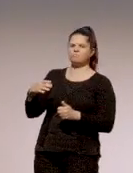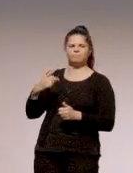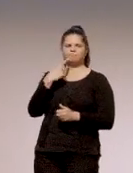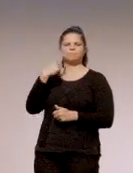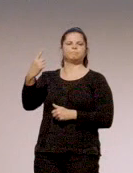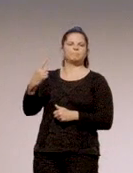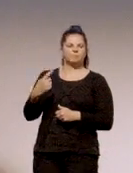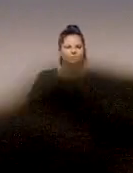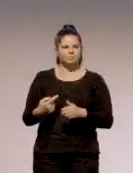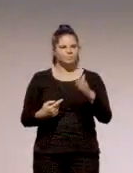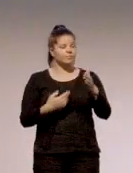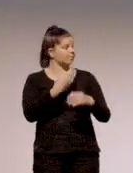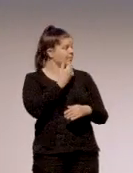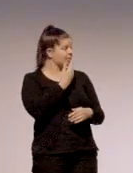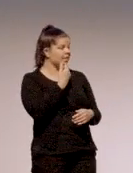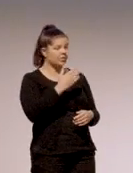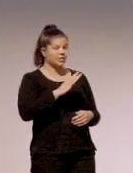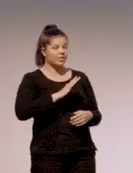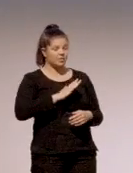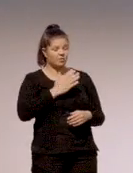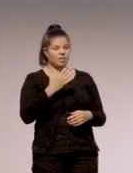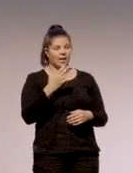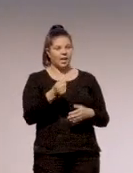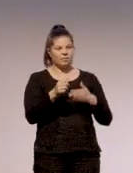Interestingly enough, we've actually got leadership buying in.